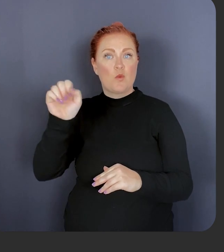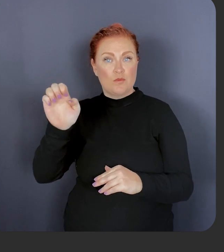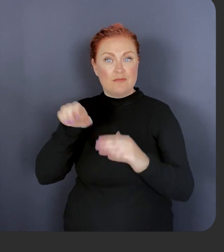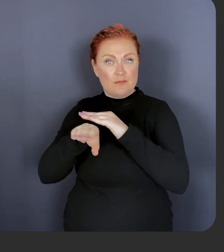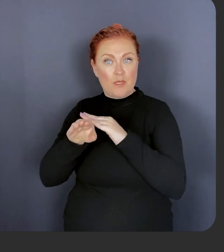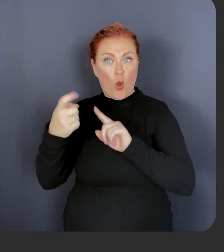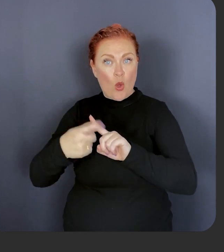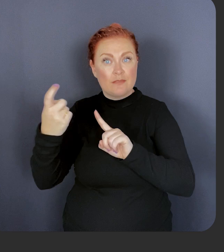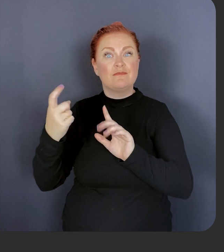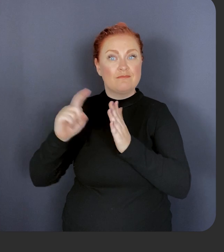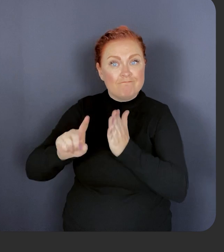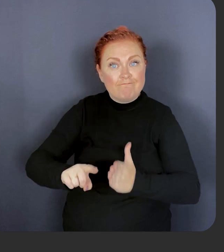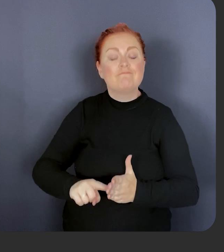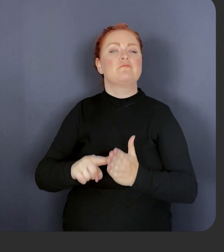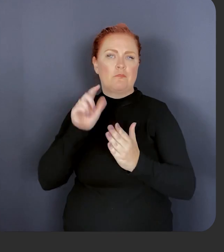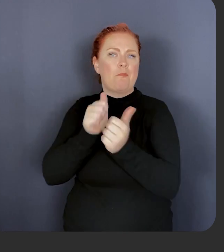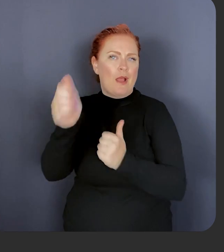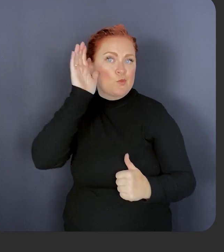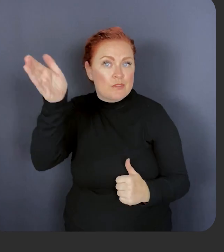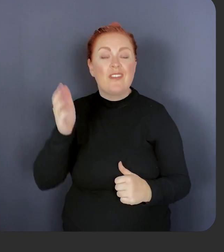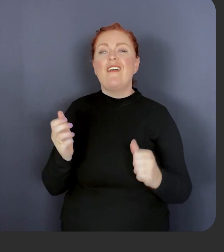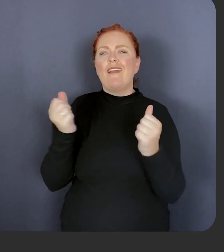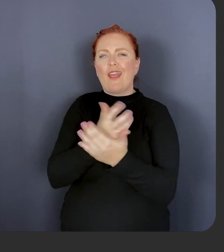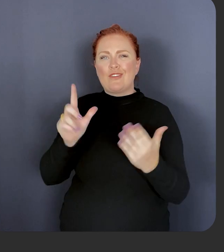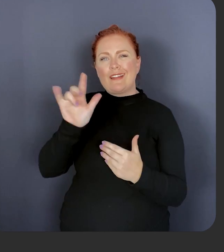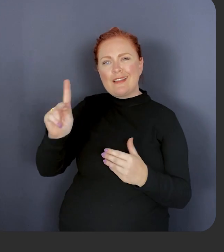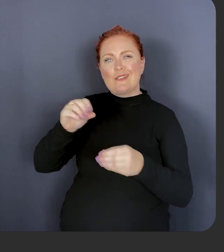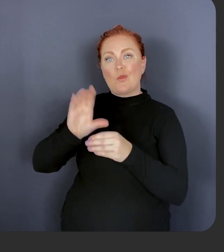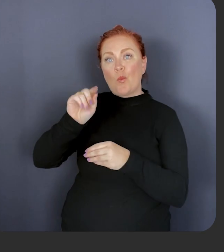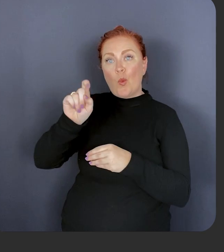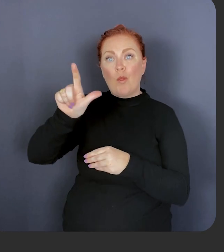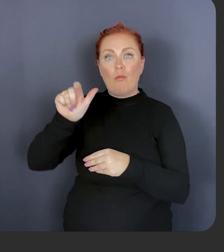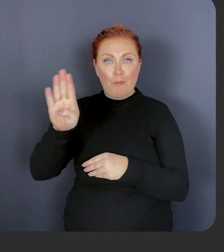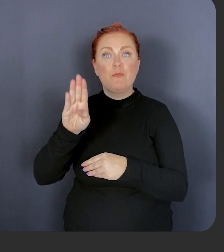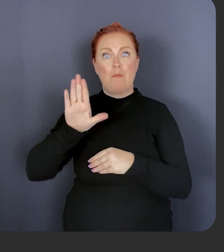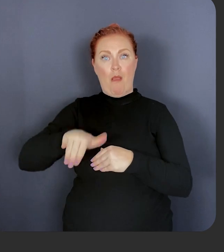Everything you need for this project is linked in the codelab in the description box below.